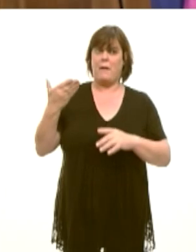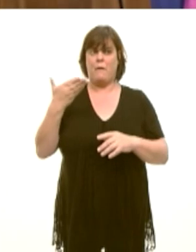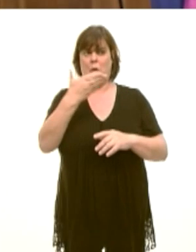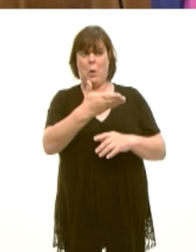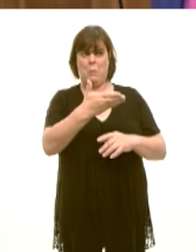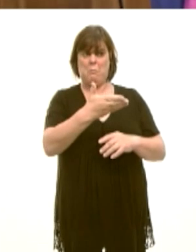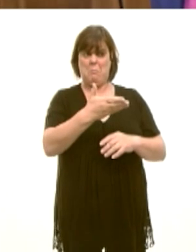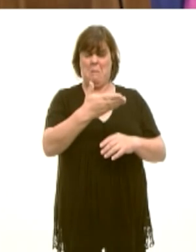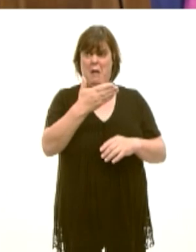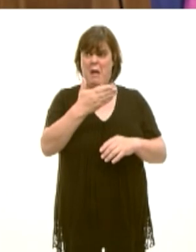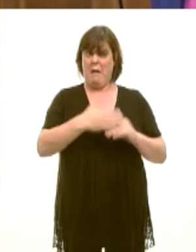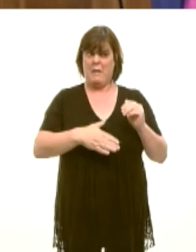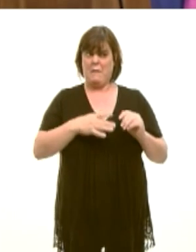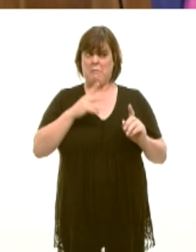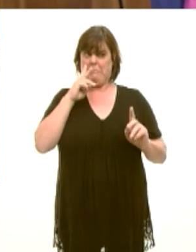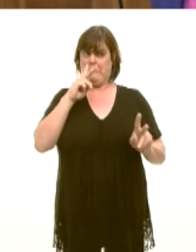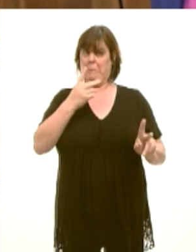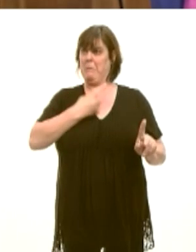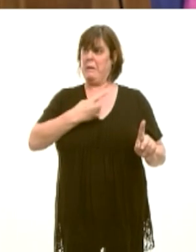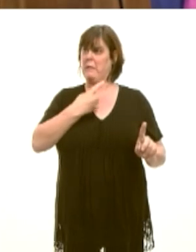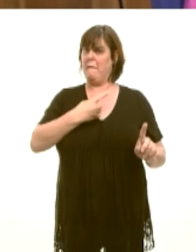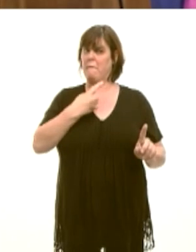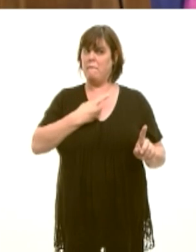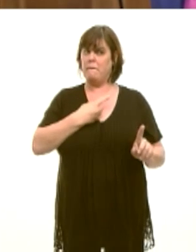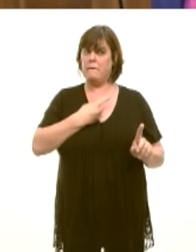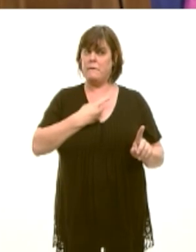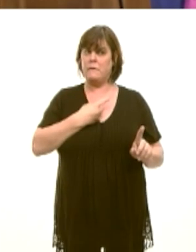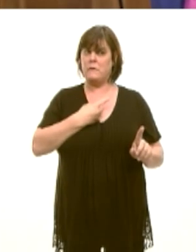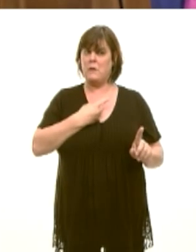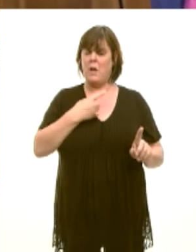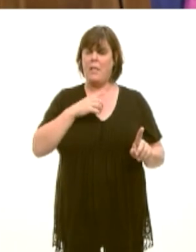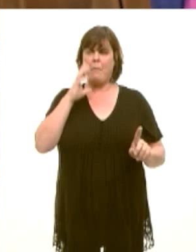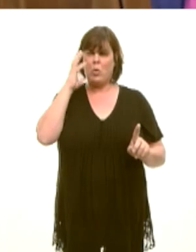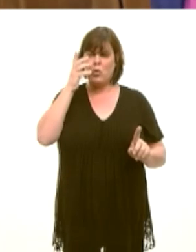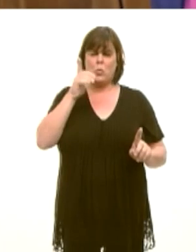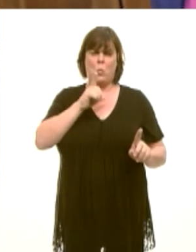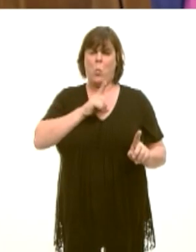certainly outside of London, and that is something that does give me concern. I think it is important